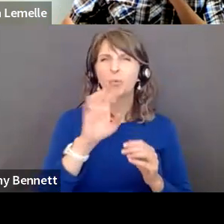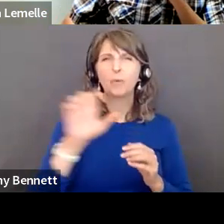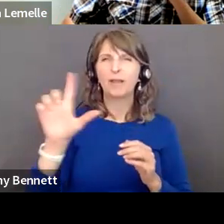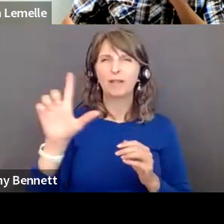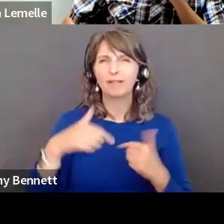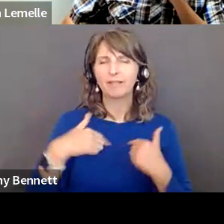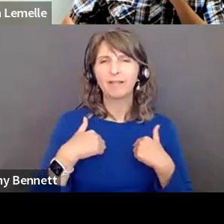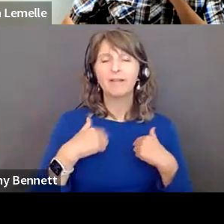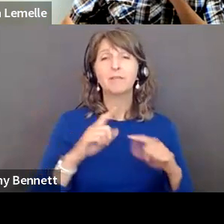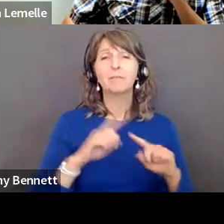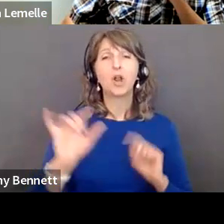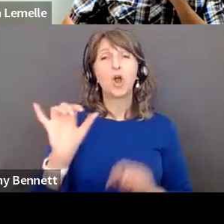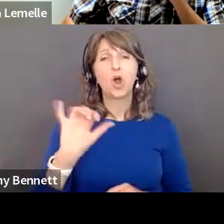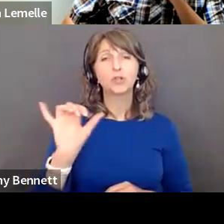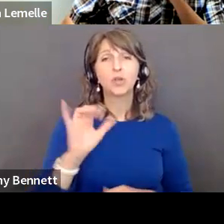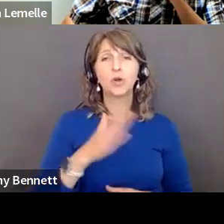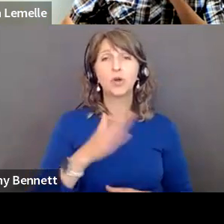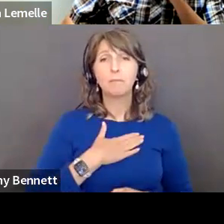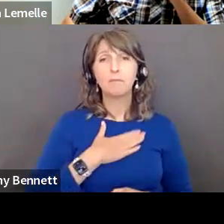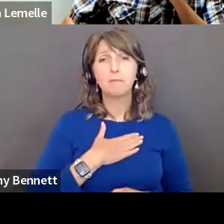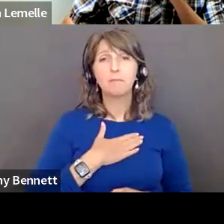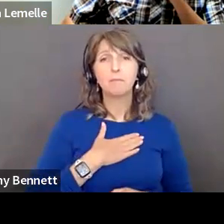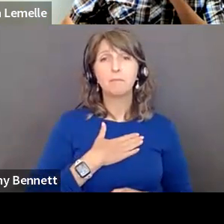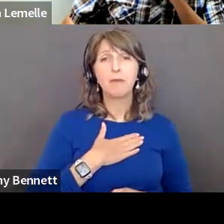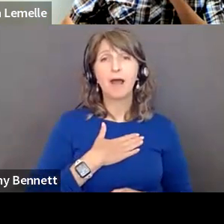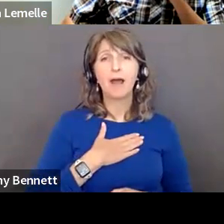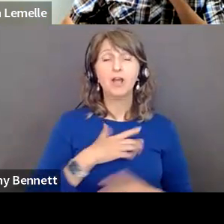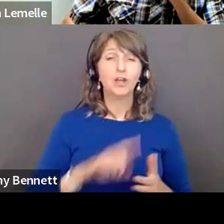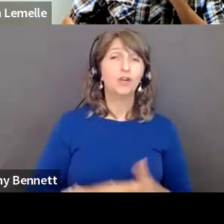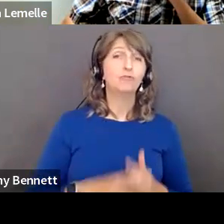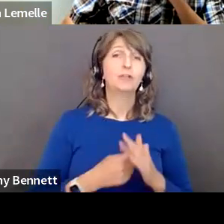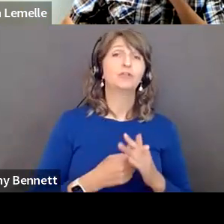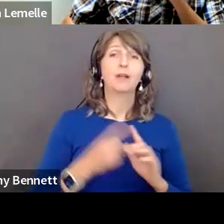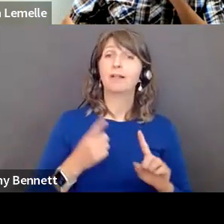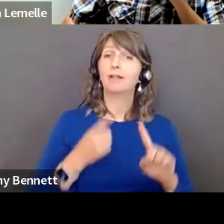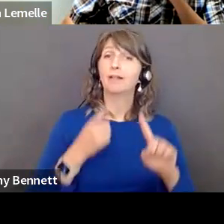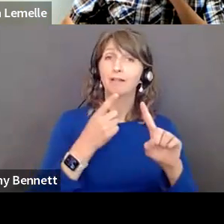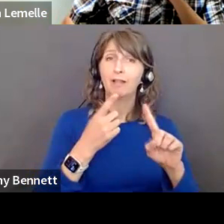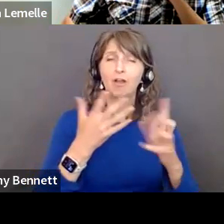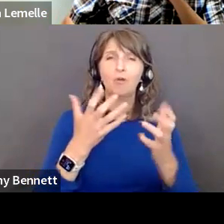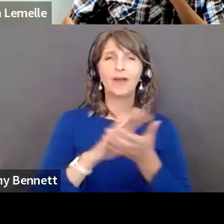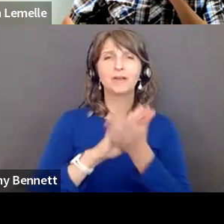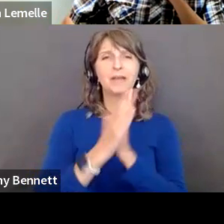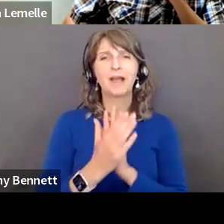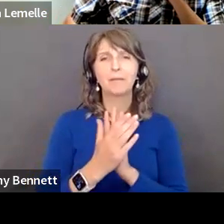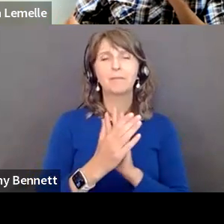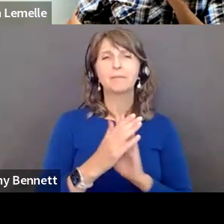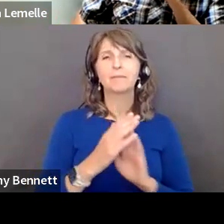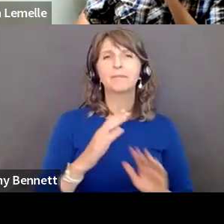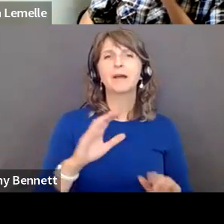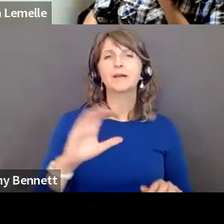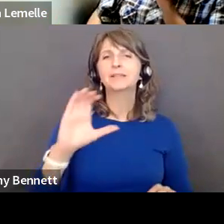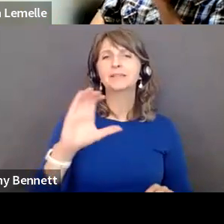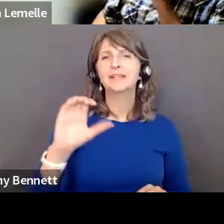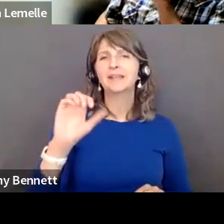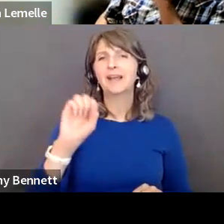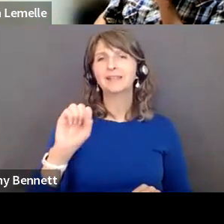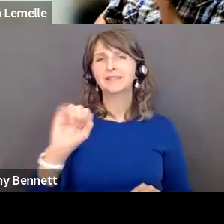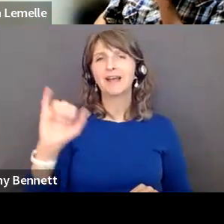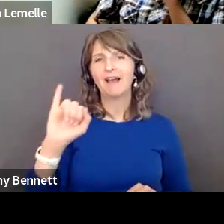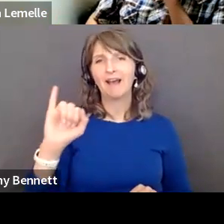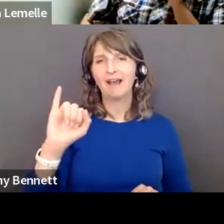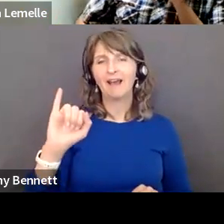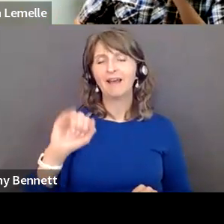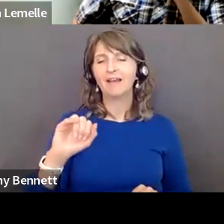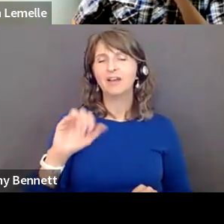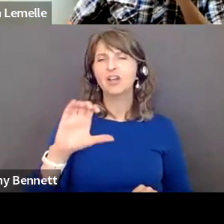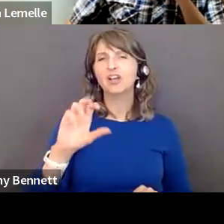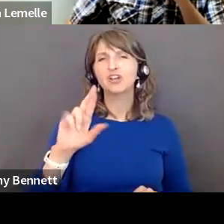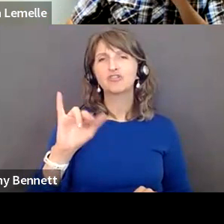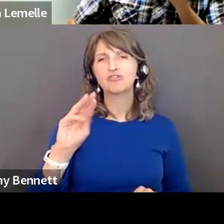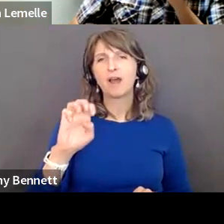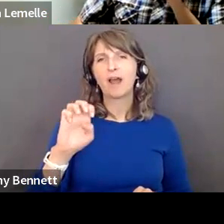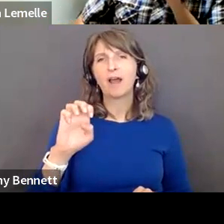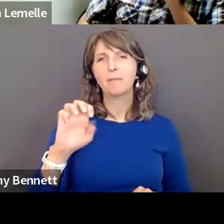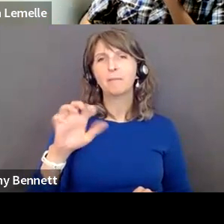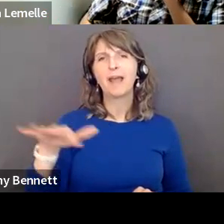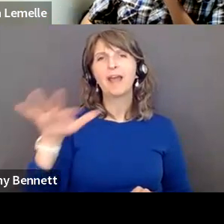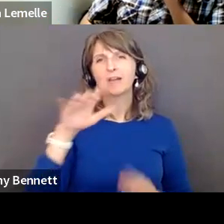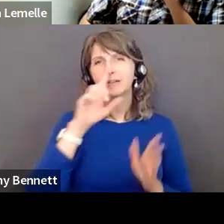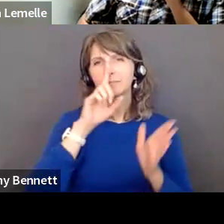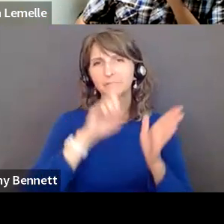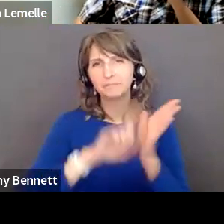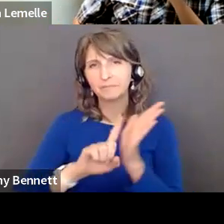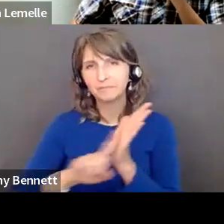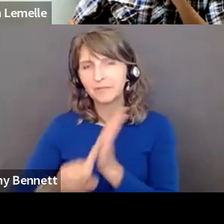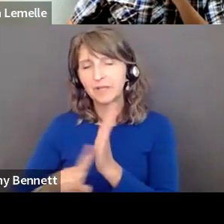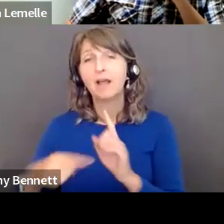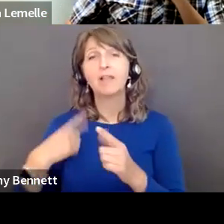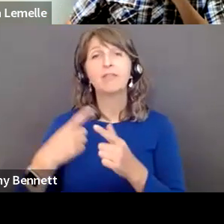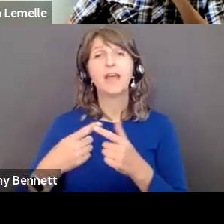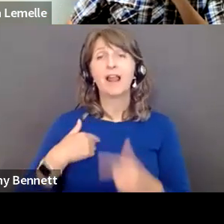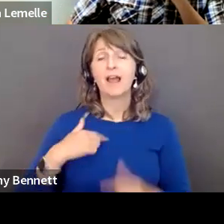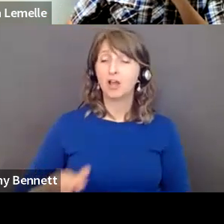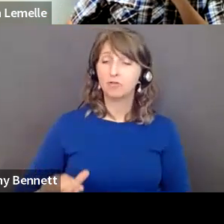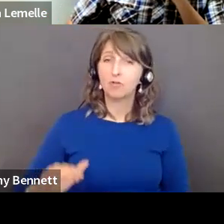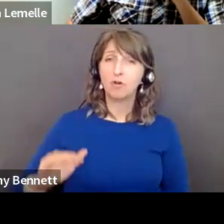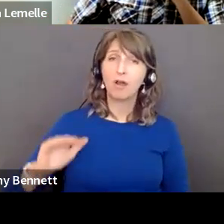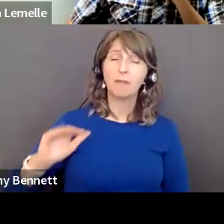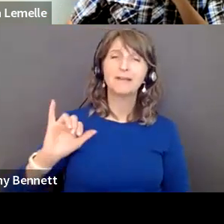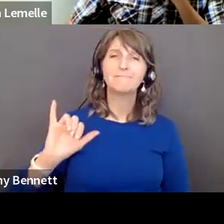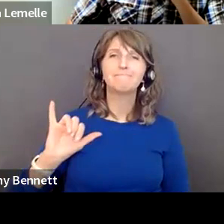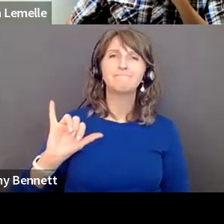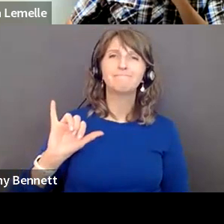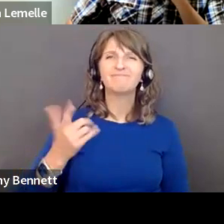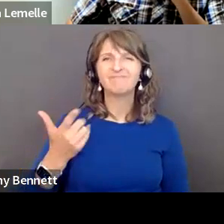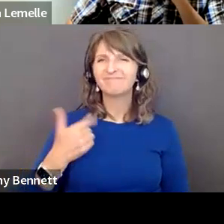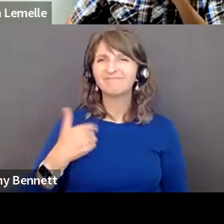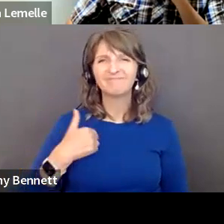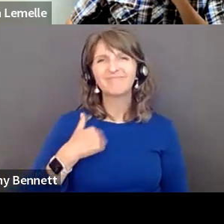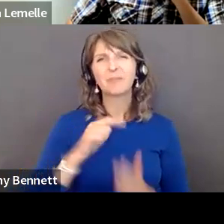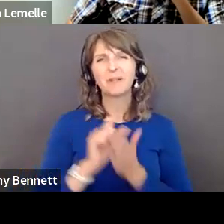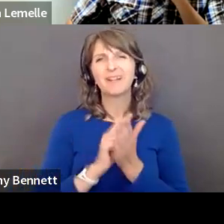My original Askation was to be a crime scene investigator and As I grew older and started to accept myself for who I was being legally blind and not being able to.